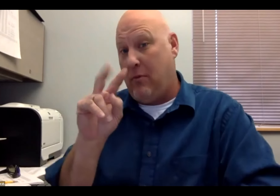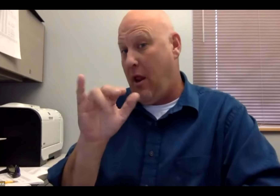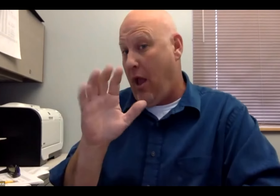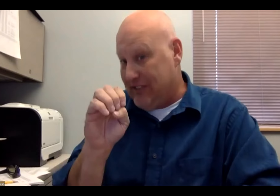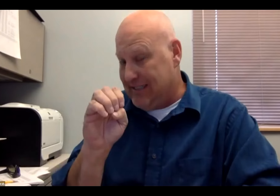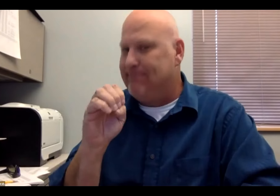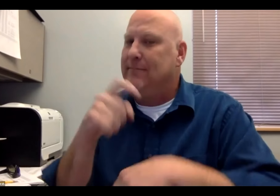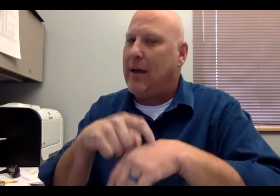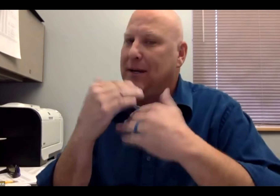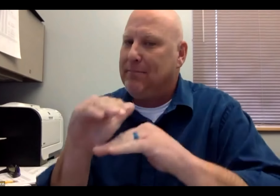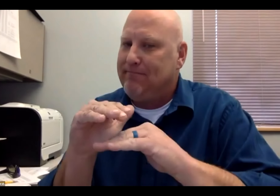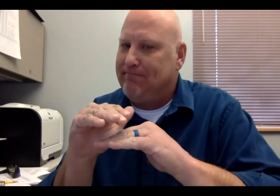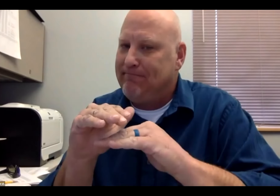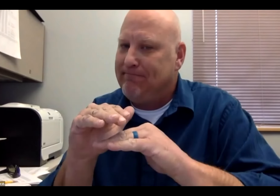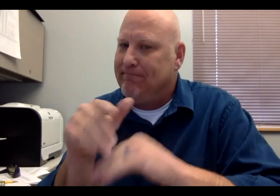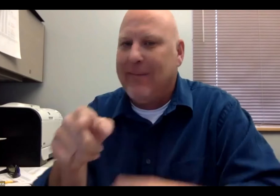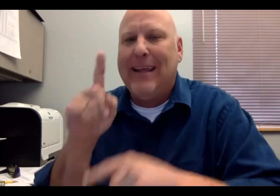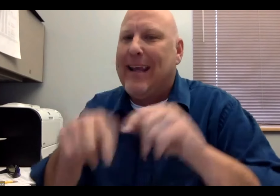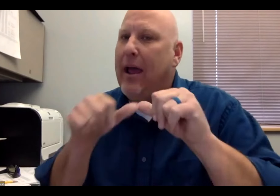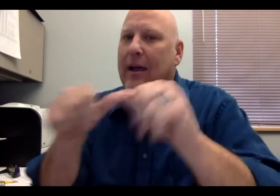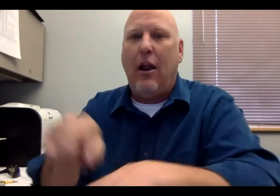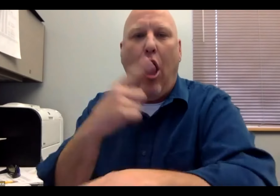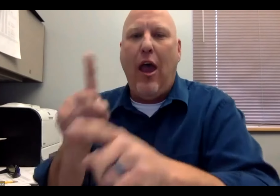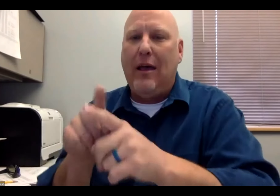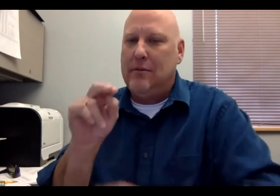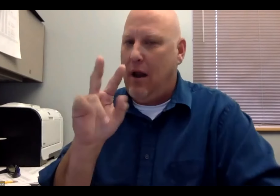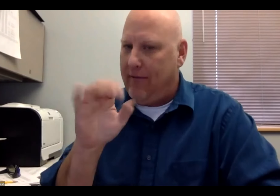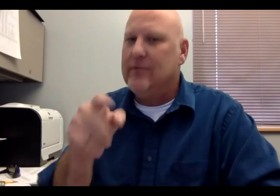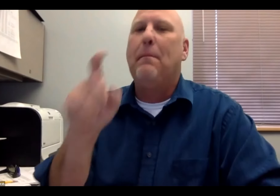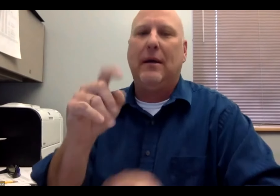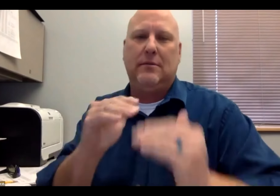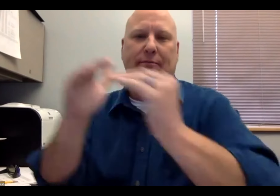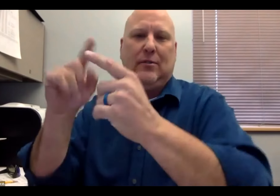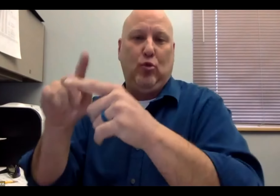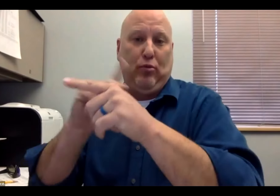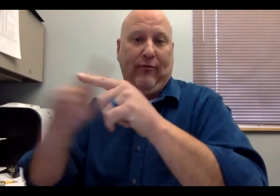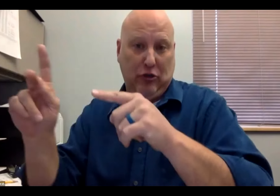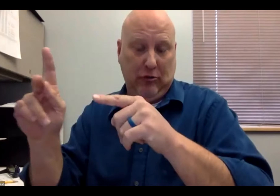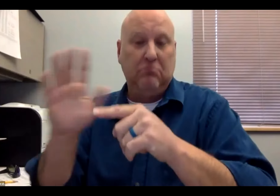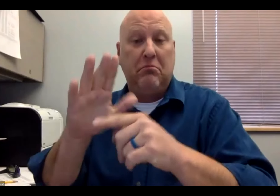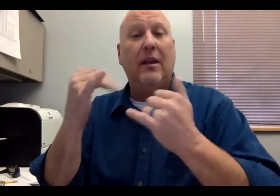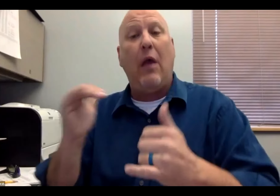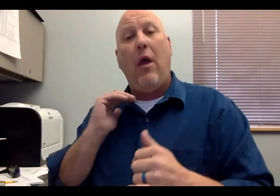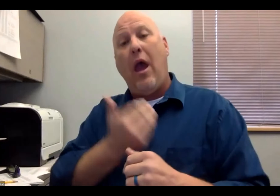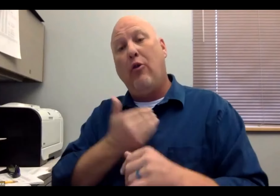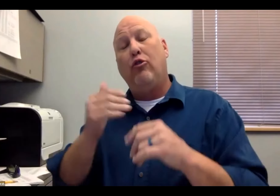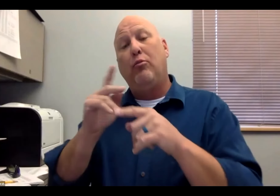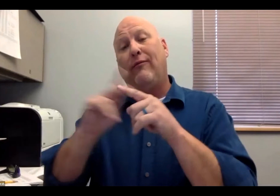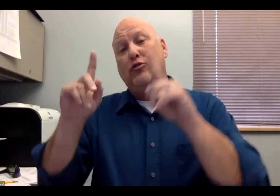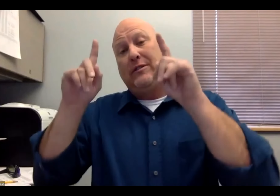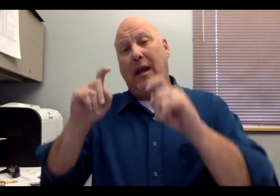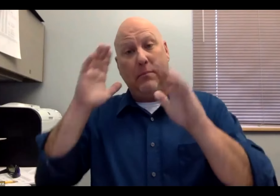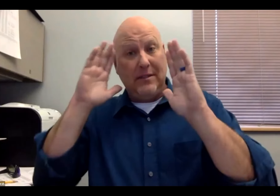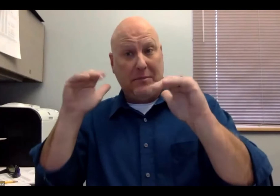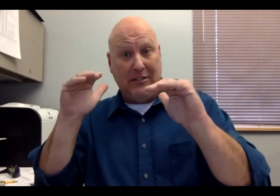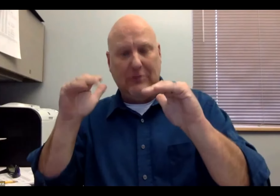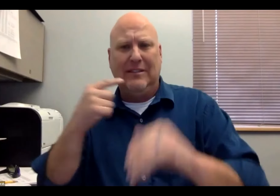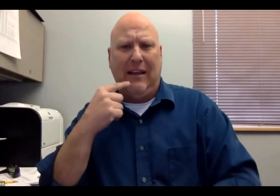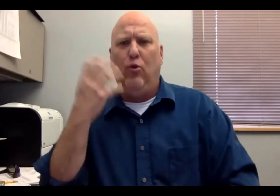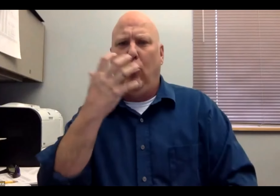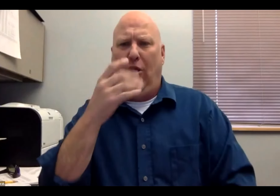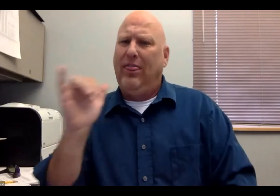And again Novice is time limited they do have to advance within the four years to a professional